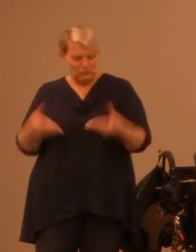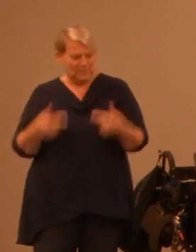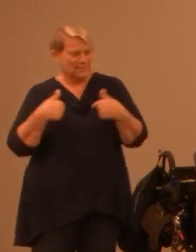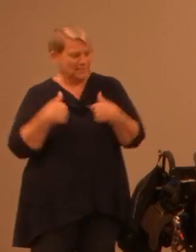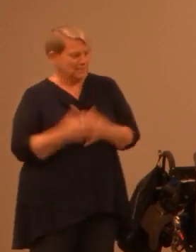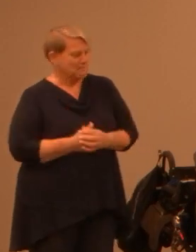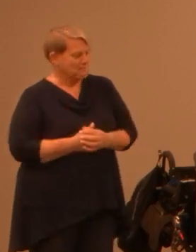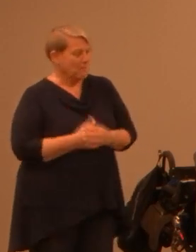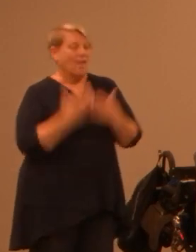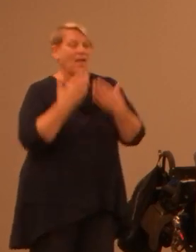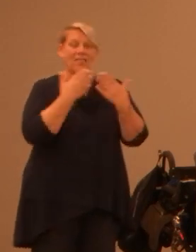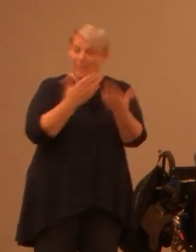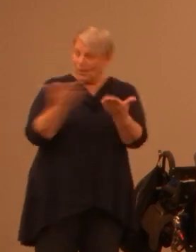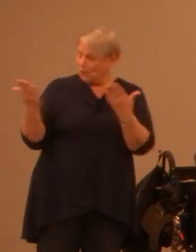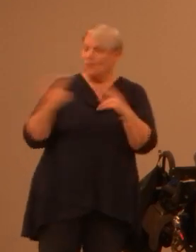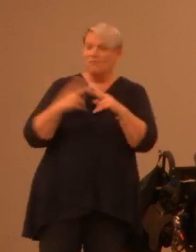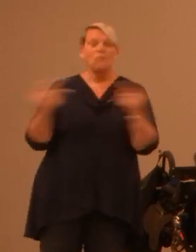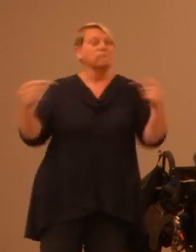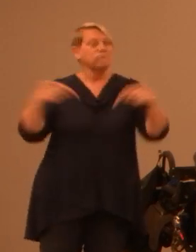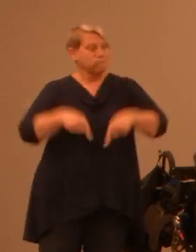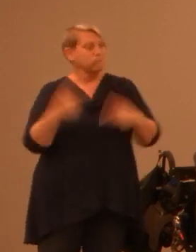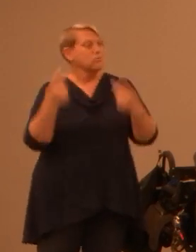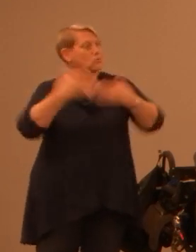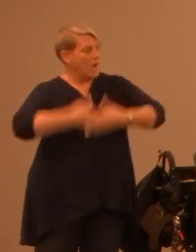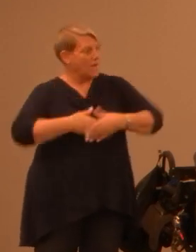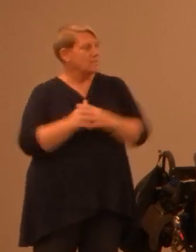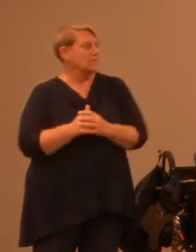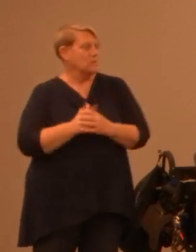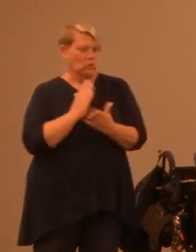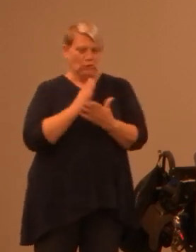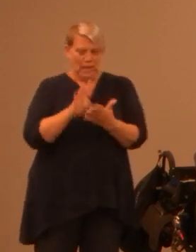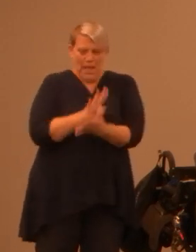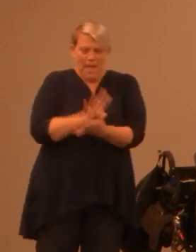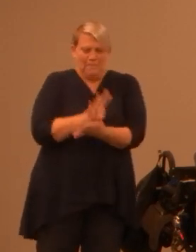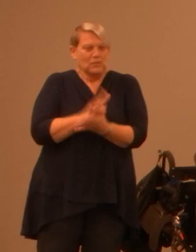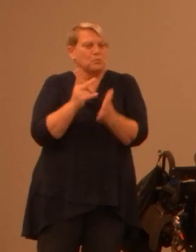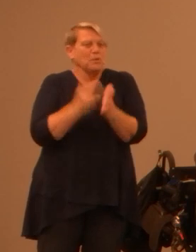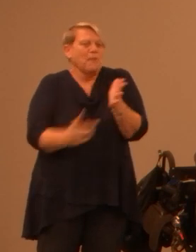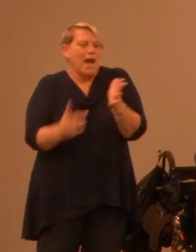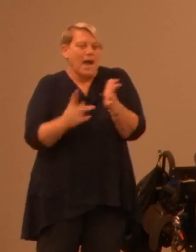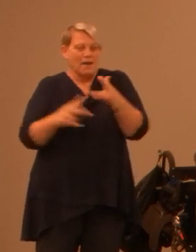thanks to everyone for coming, and we are really happy to be part of the event.